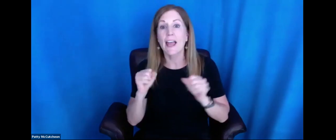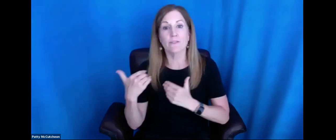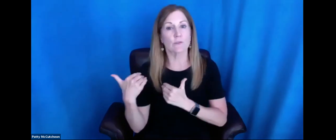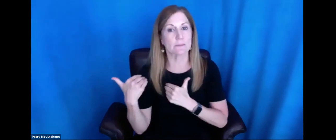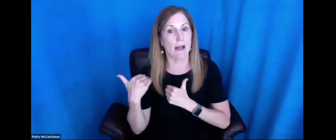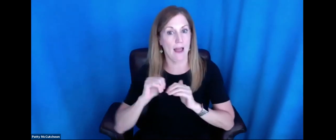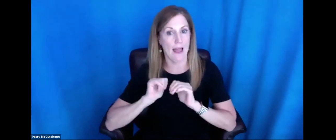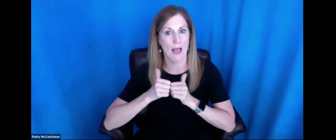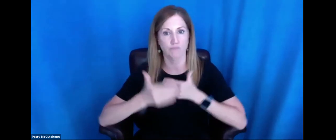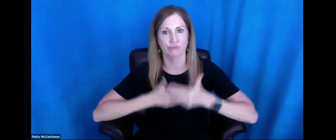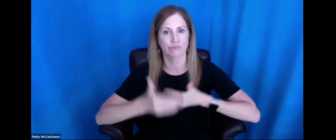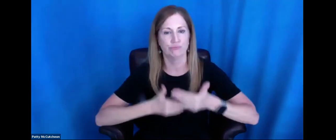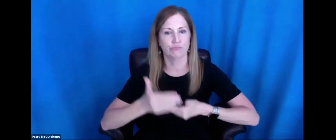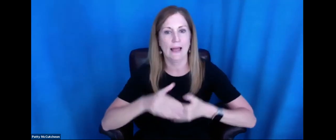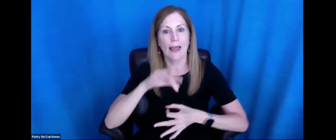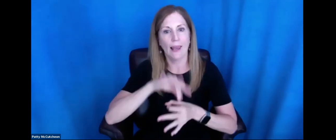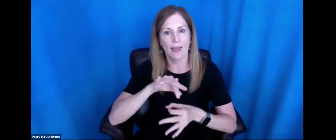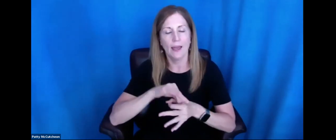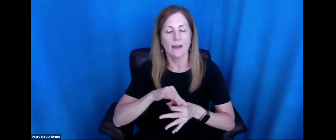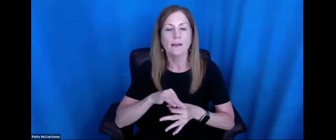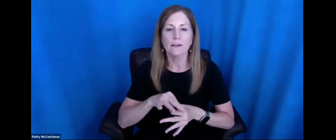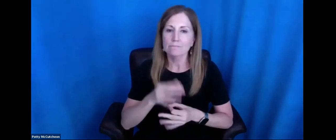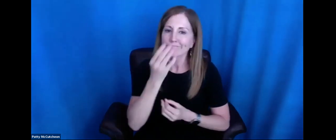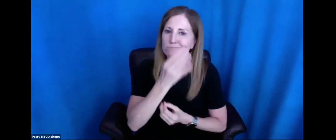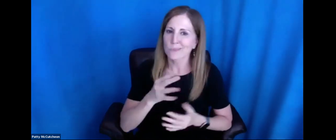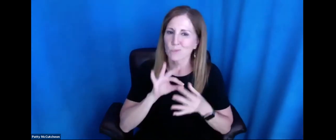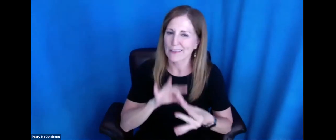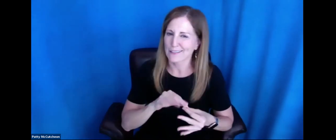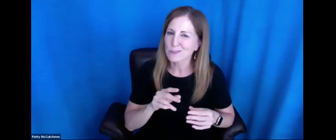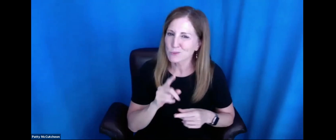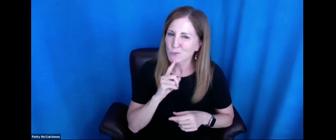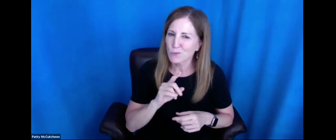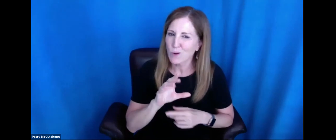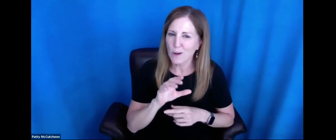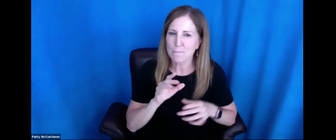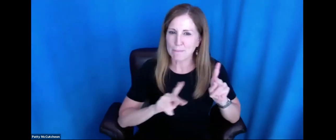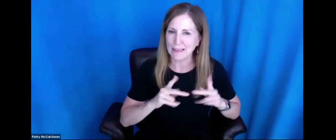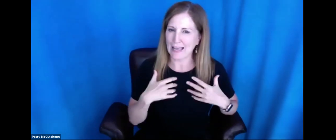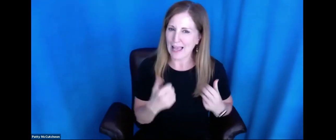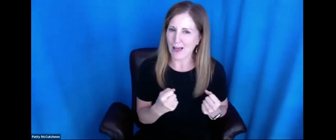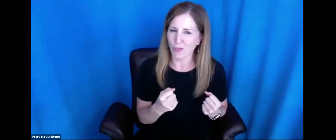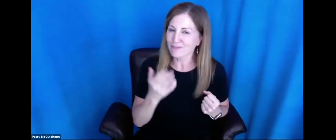elections is as a public health issue. We don't know what the world is going to look like in